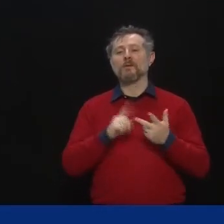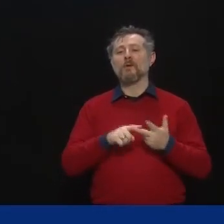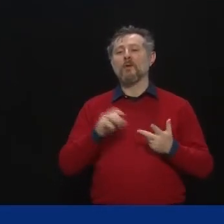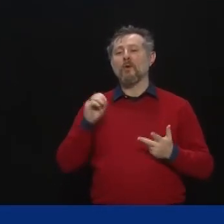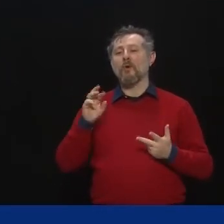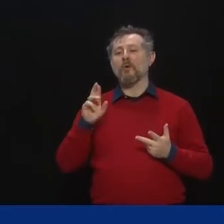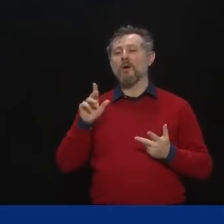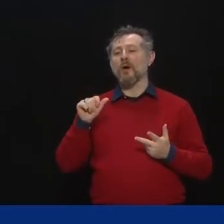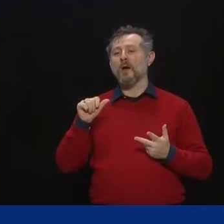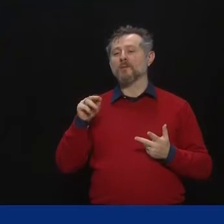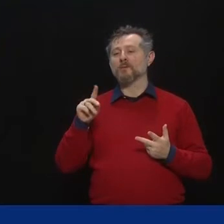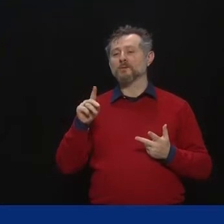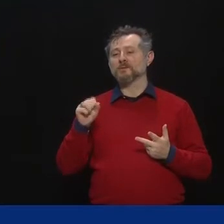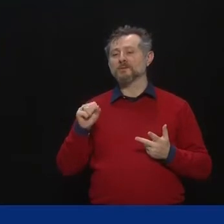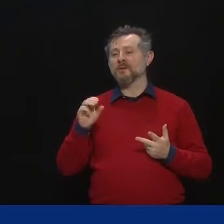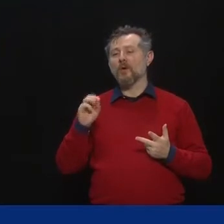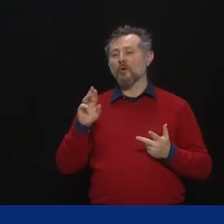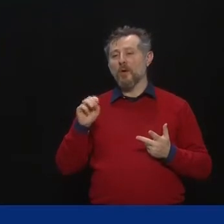27th, WE'LL HAVE NEW STATE